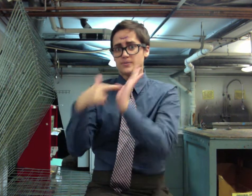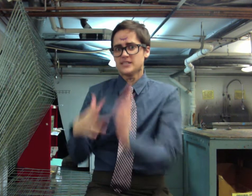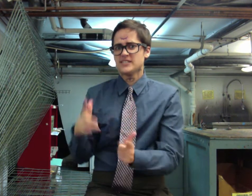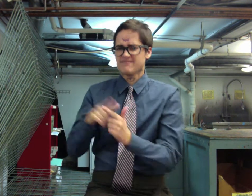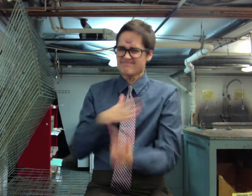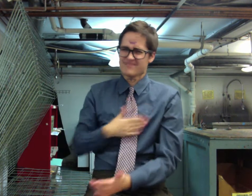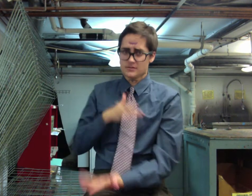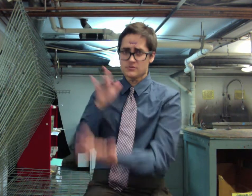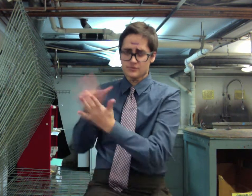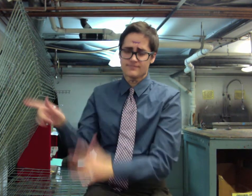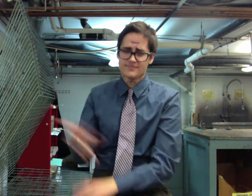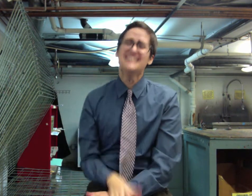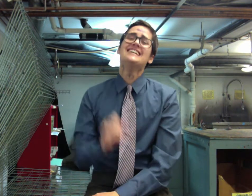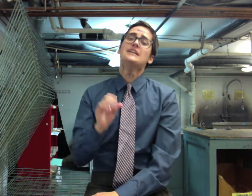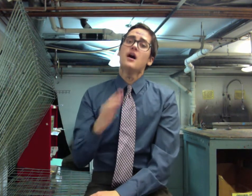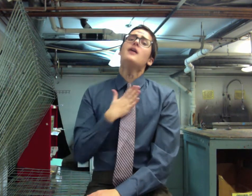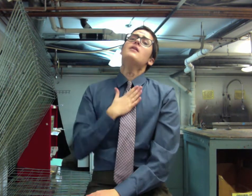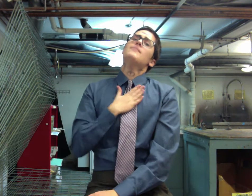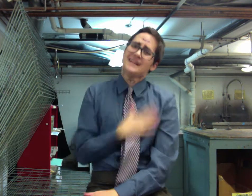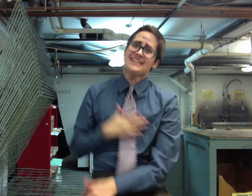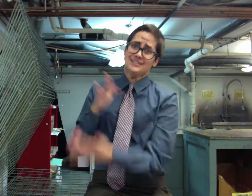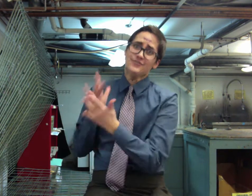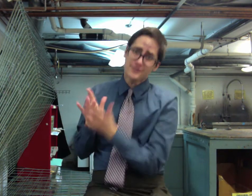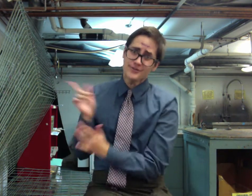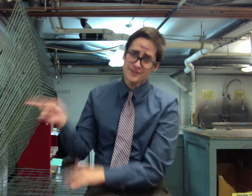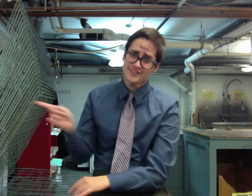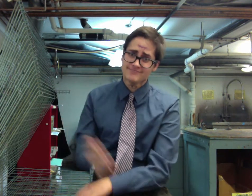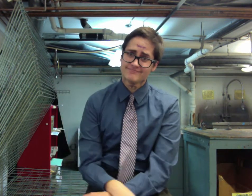rep to call her back. Please, call her back.